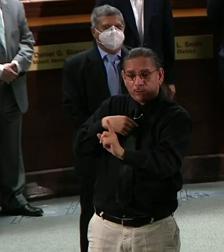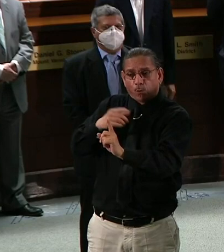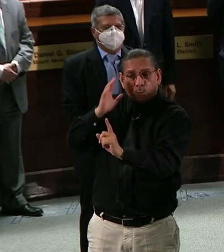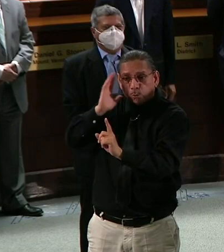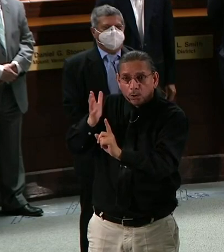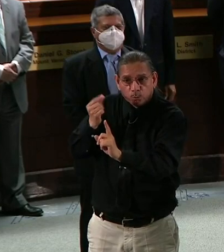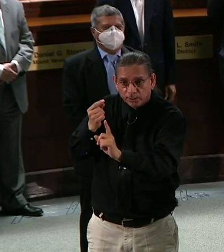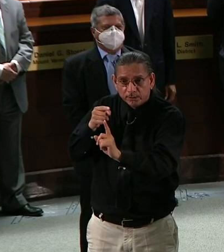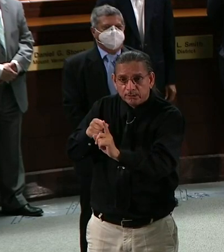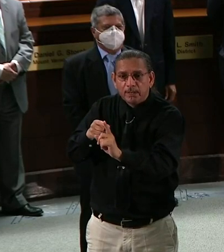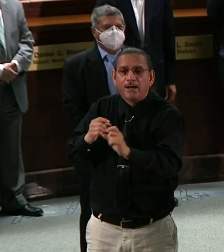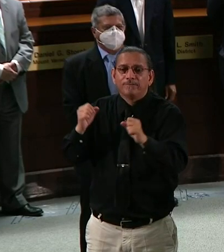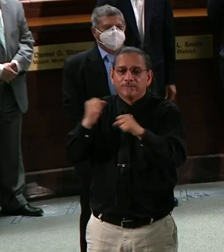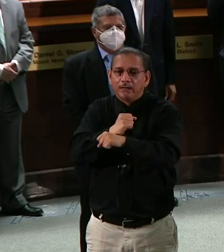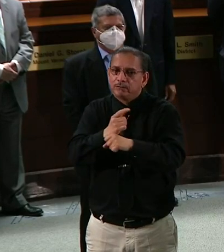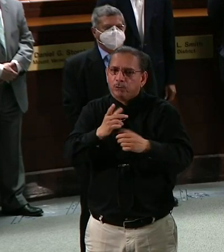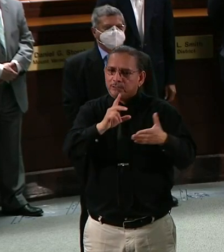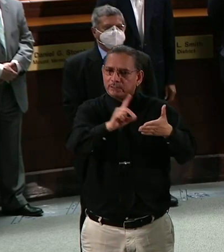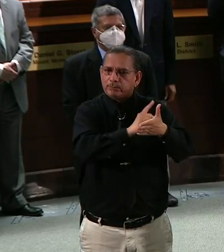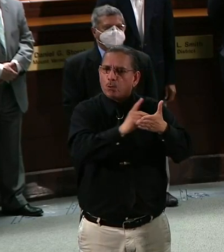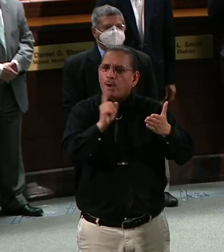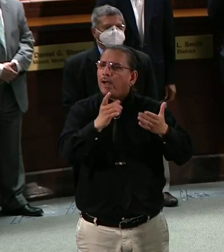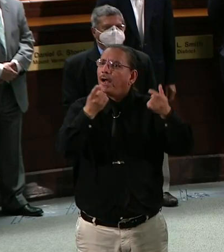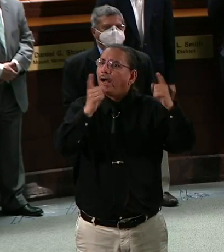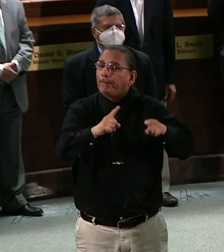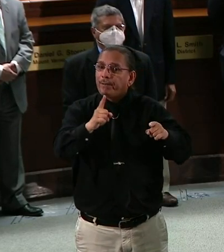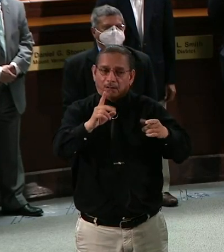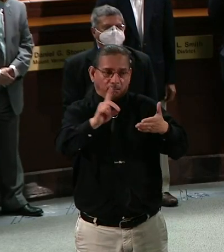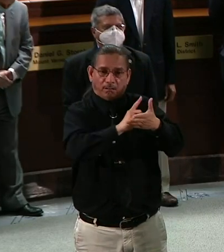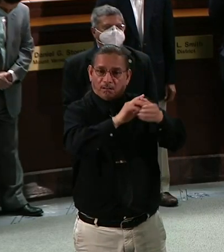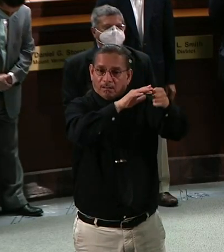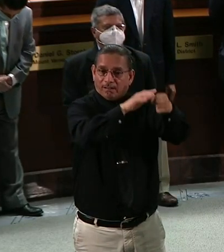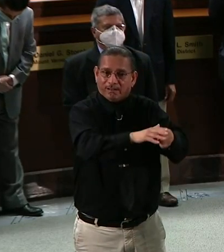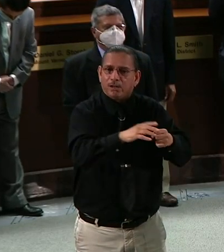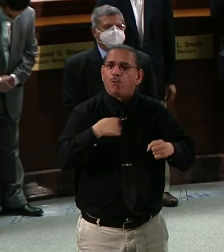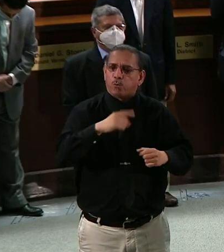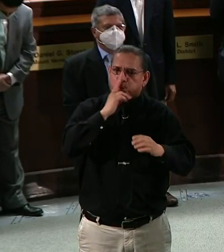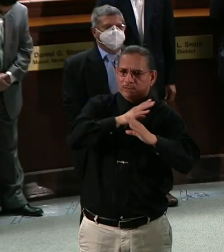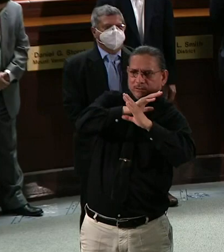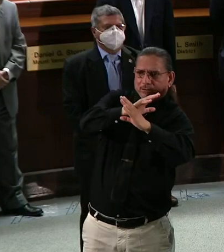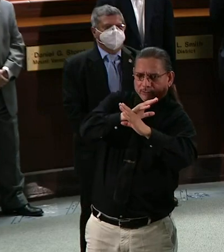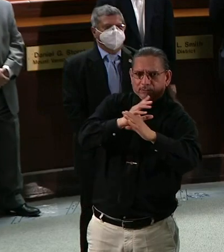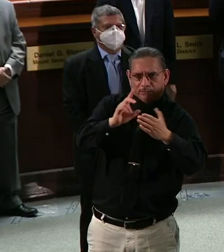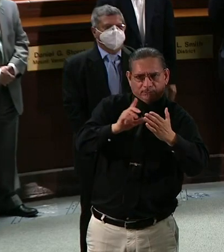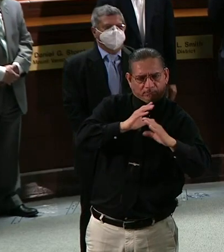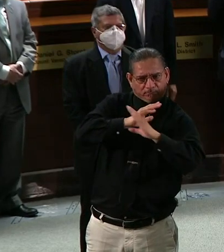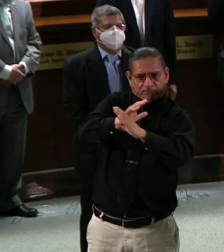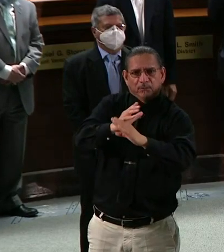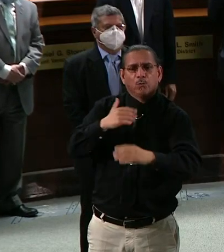IT AND ESTABLISHED THE MOST LOAN ON I HATE GOING AND I CAN